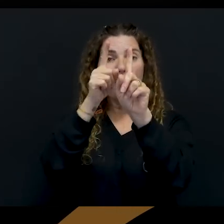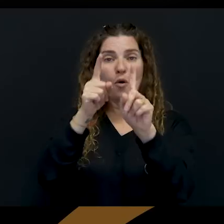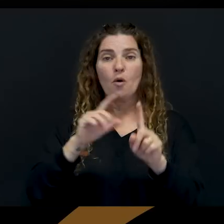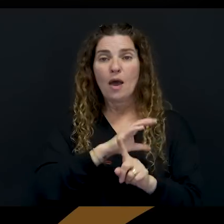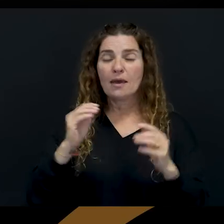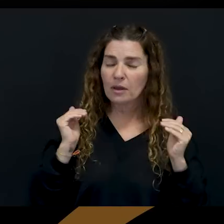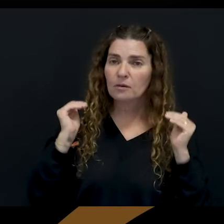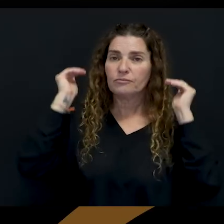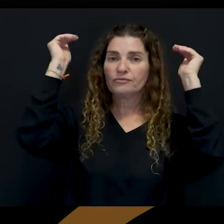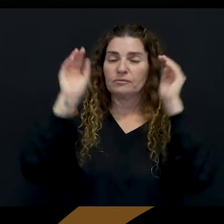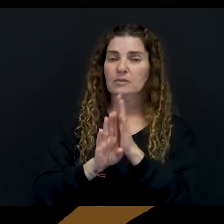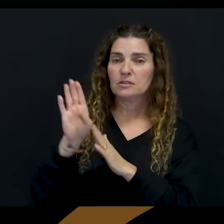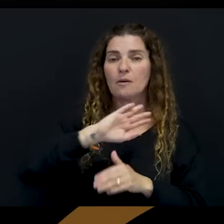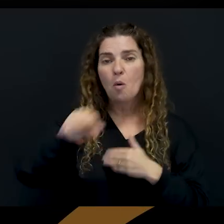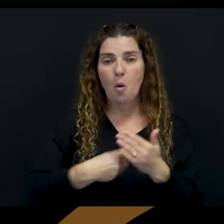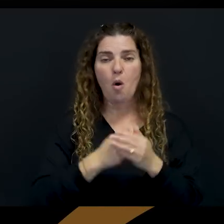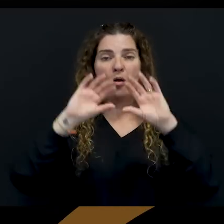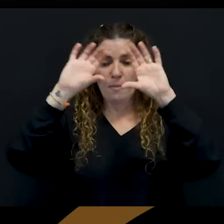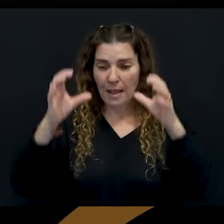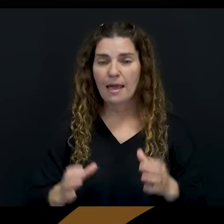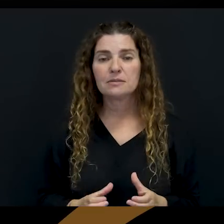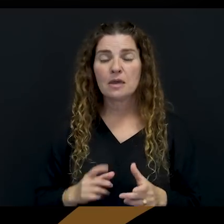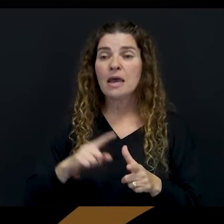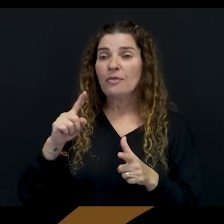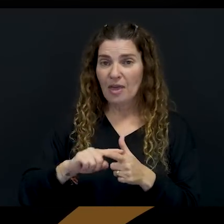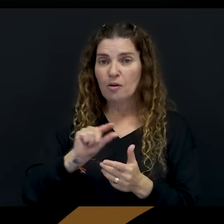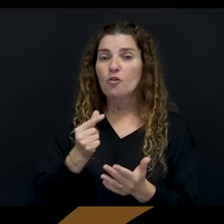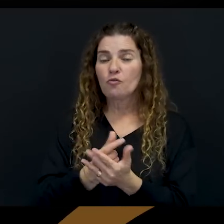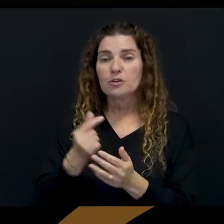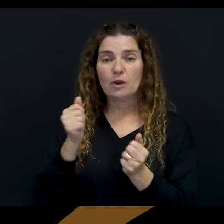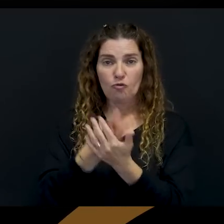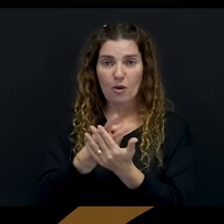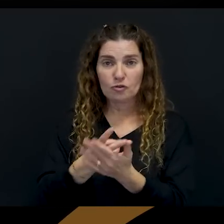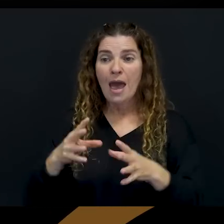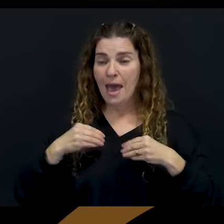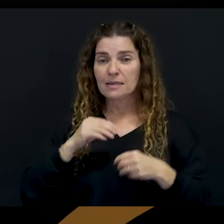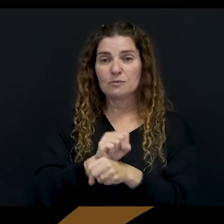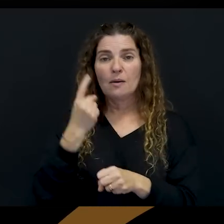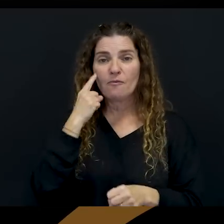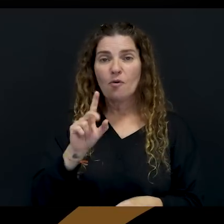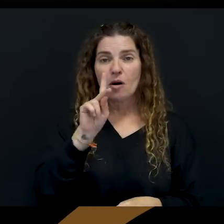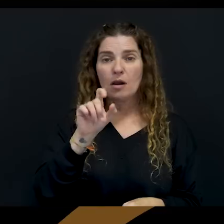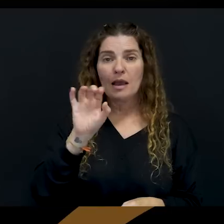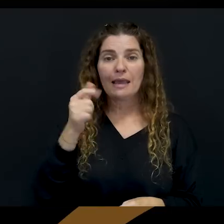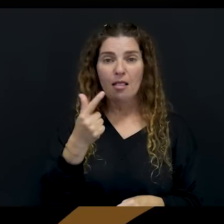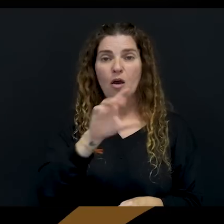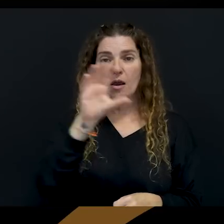Shortly after graduating with my MBA degree, I accepted a position with Kellogg Company, which is now Kellanova.